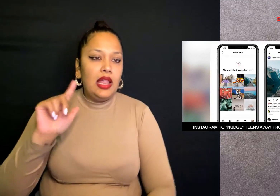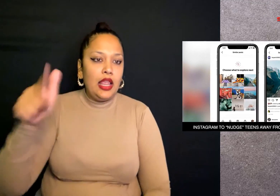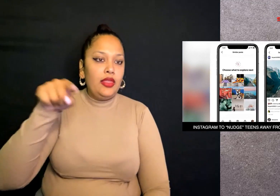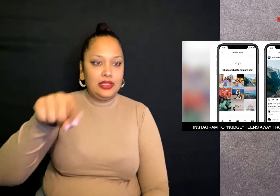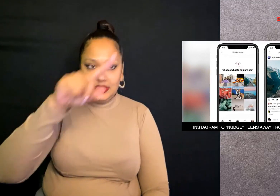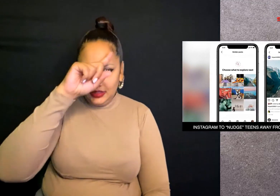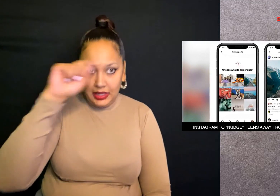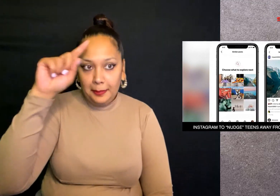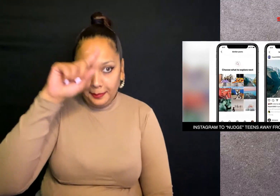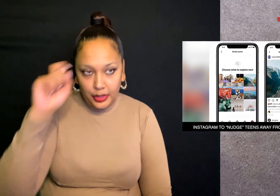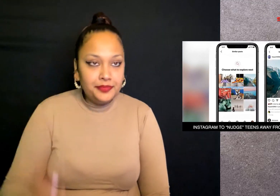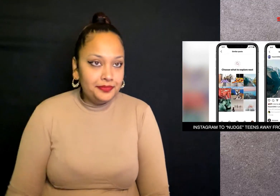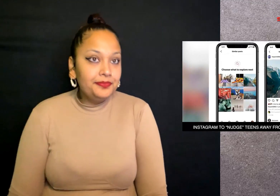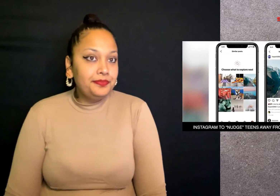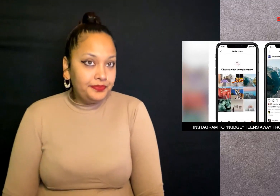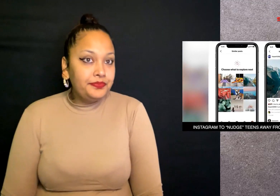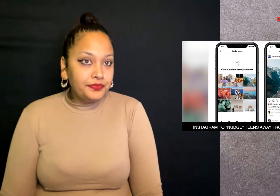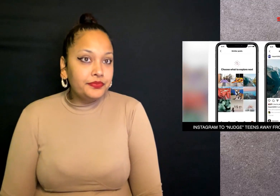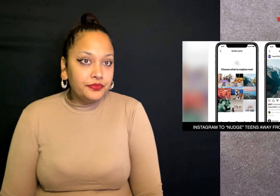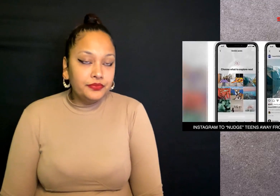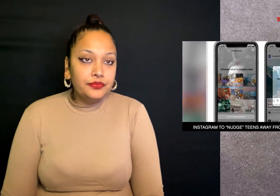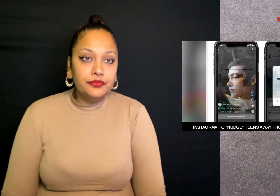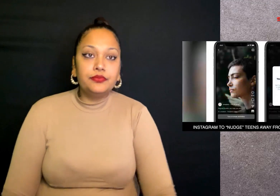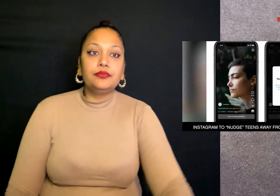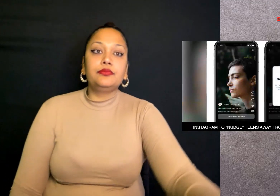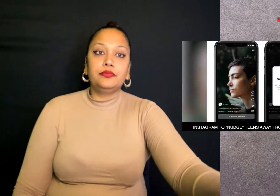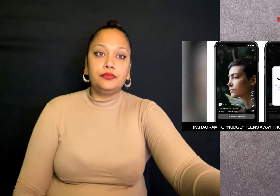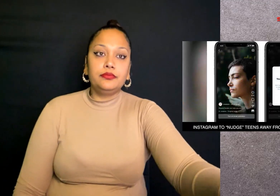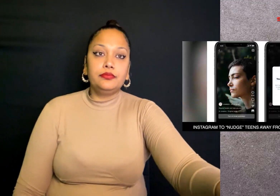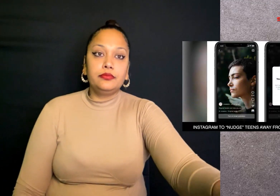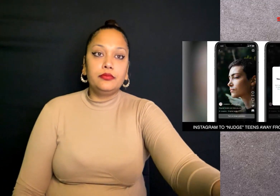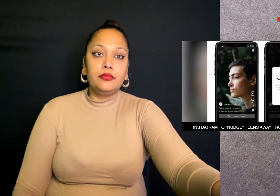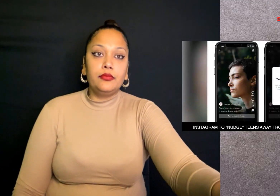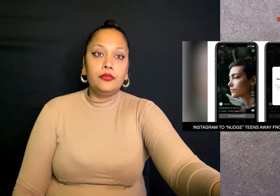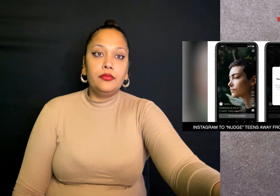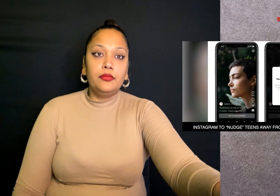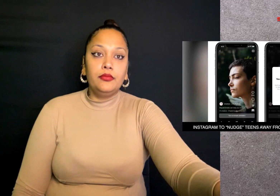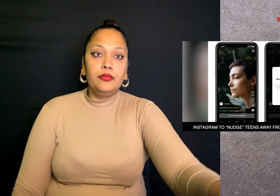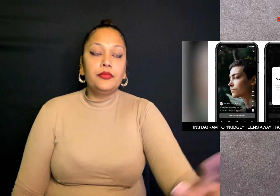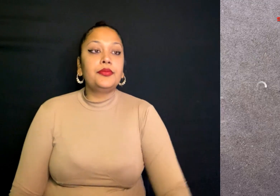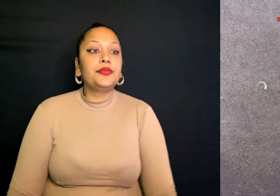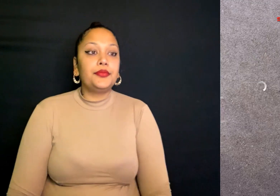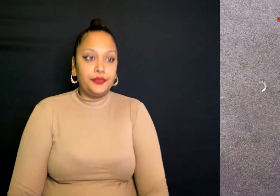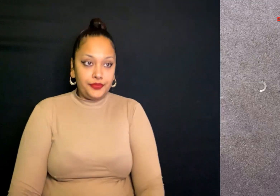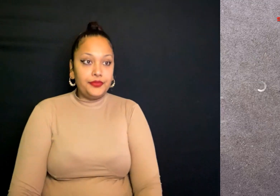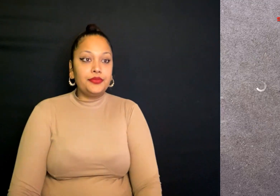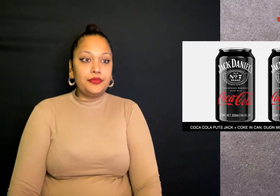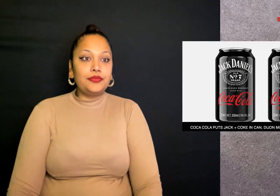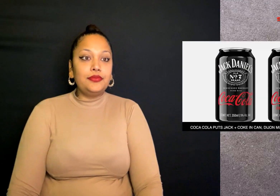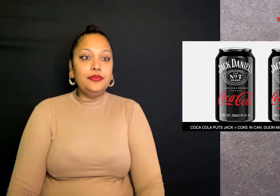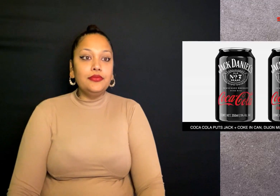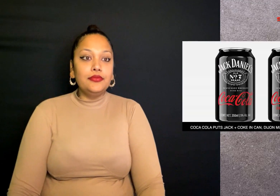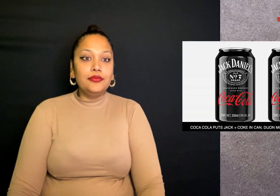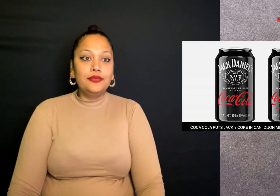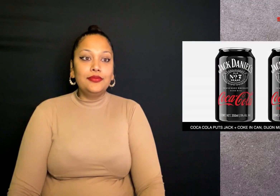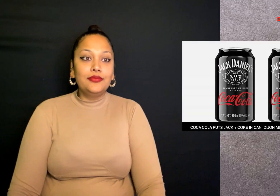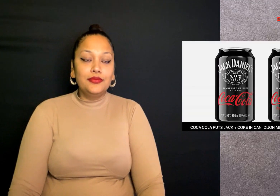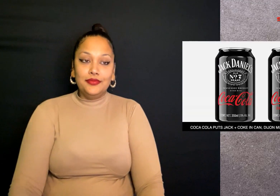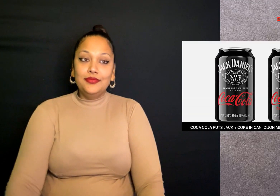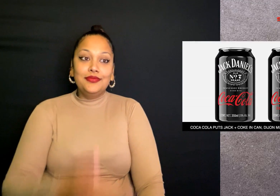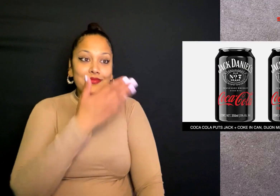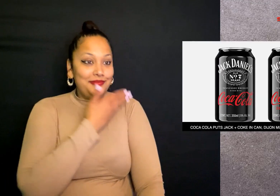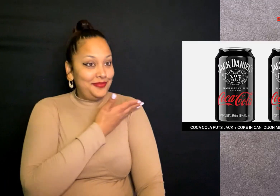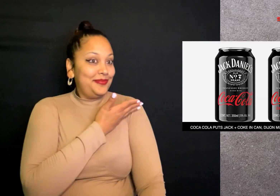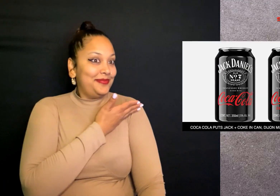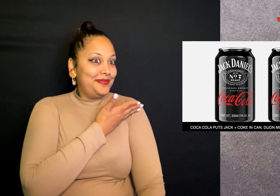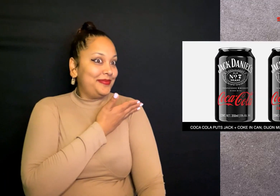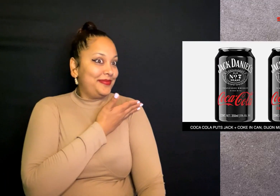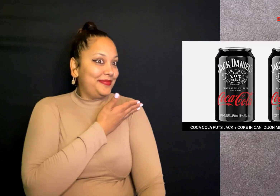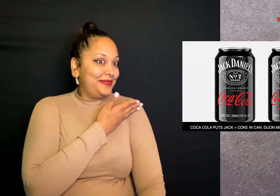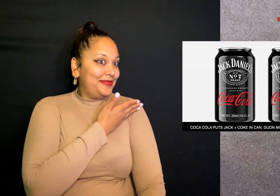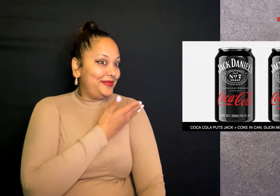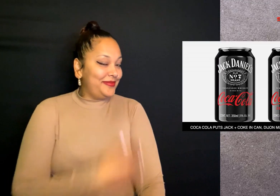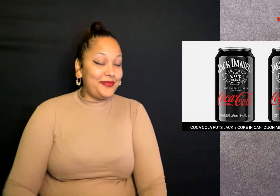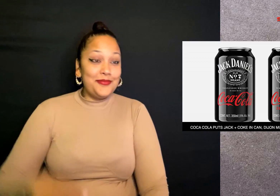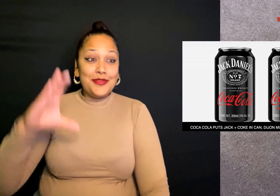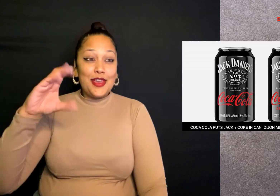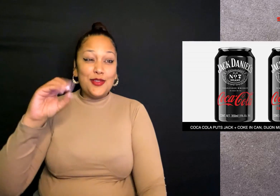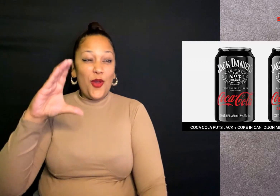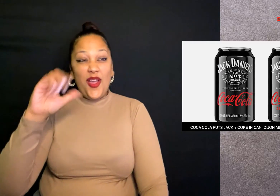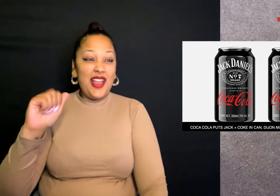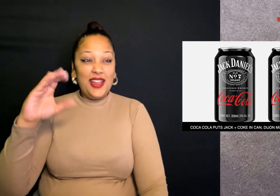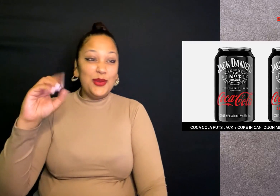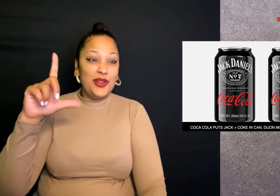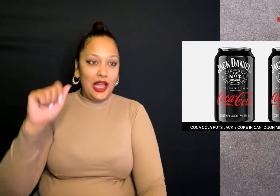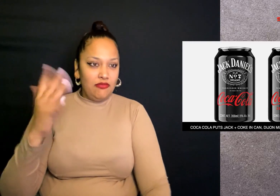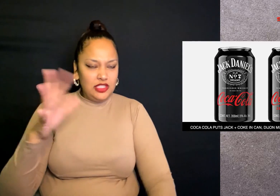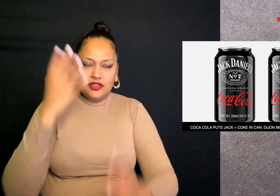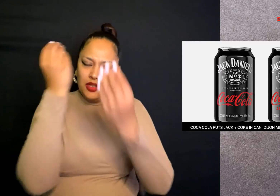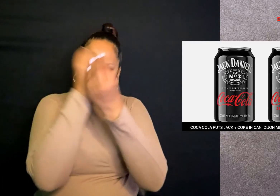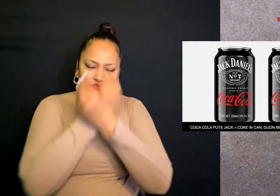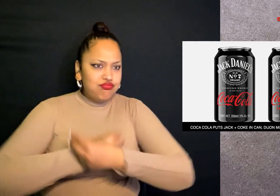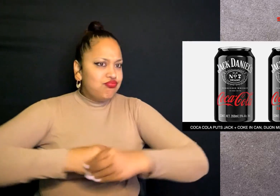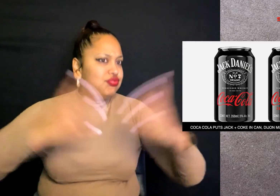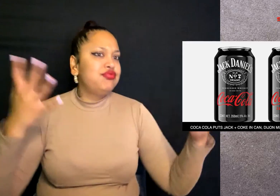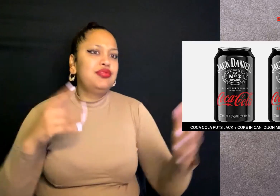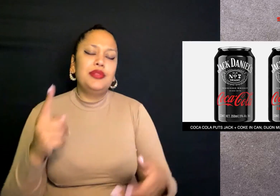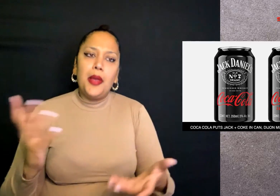summer